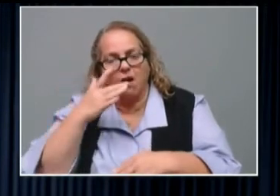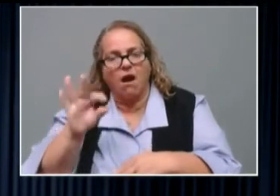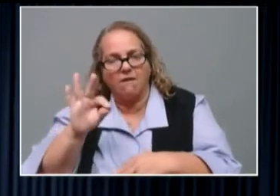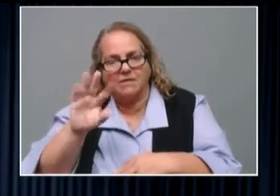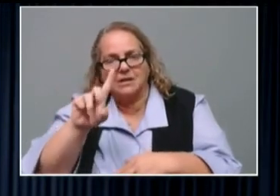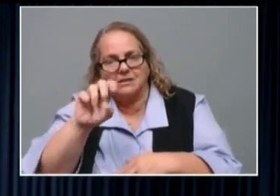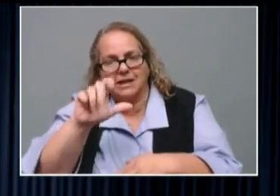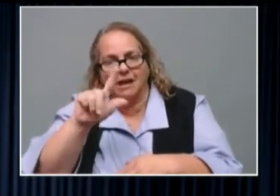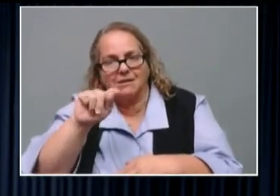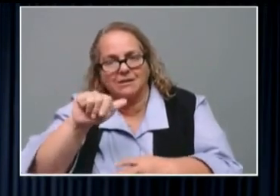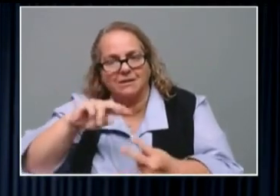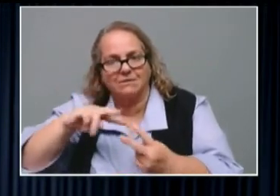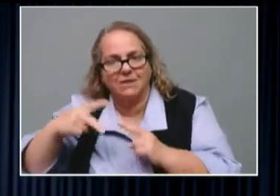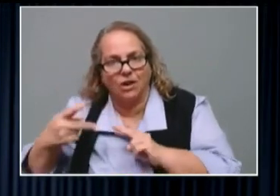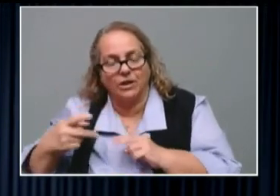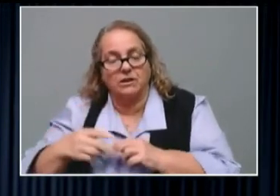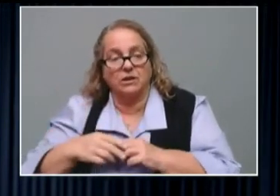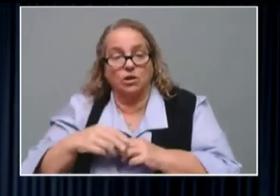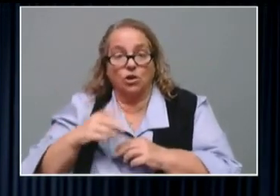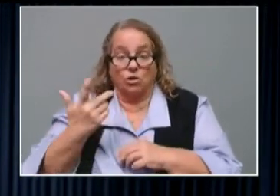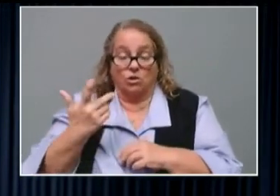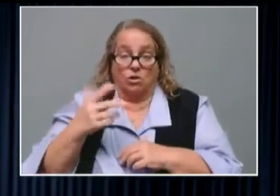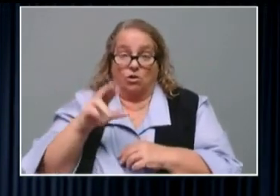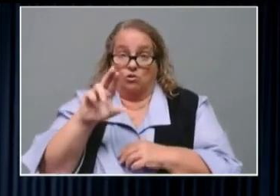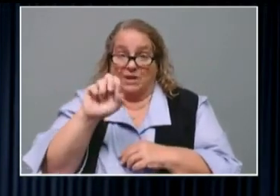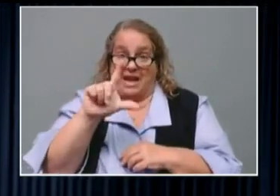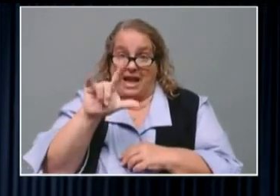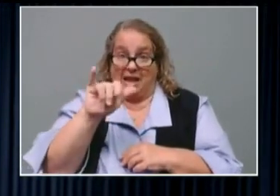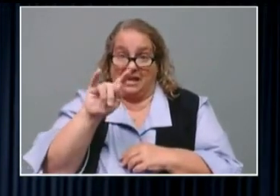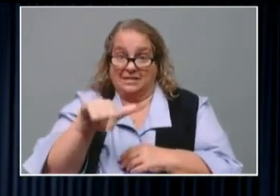your hands are now tied. What conversations are you having with